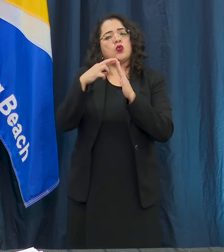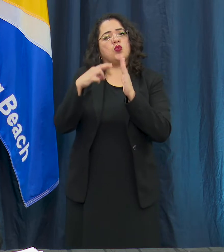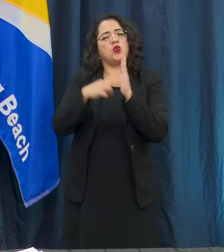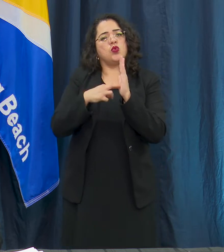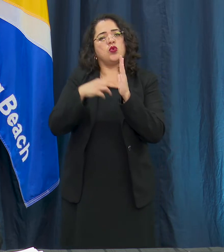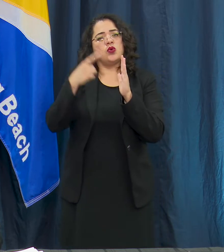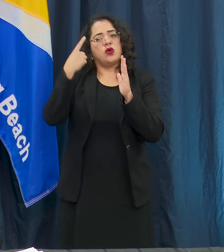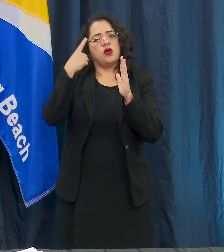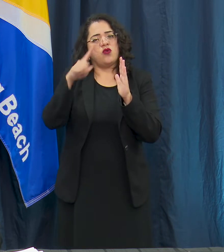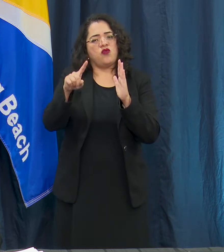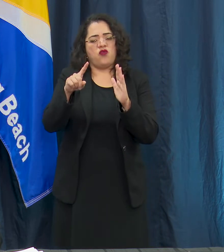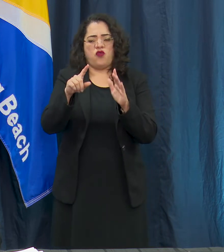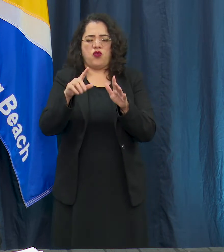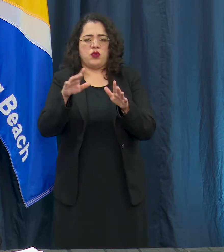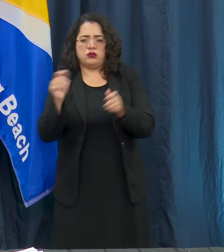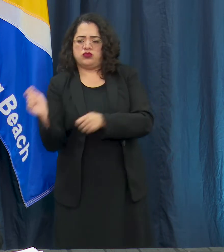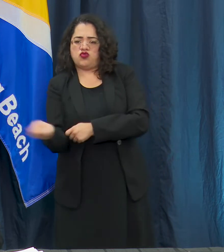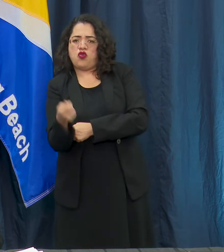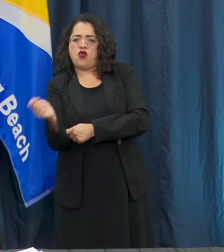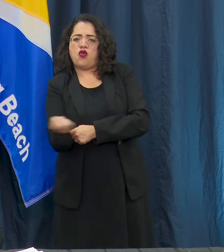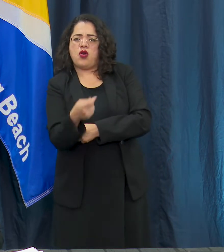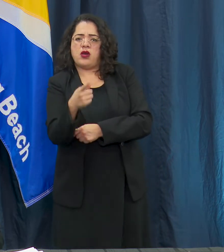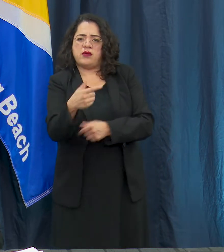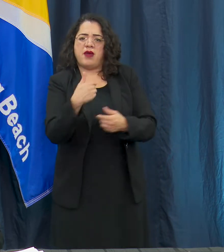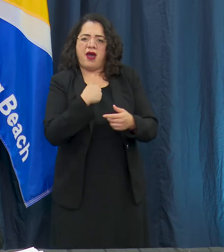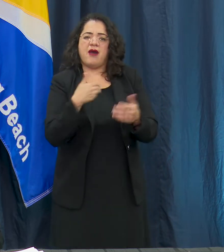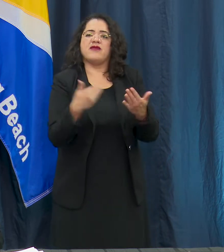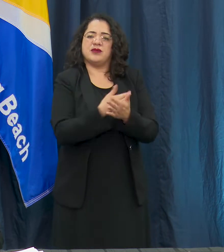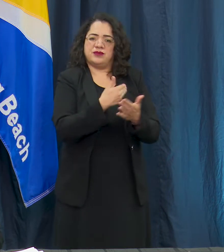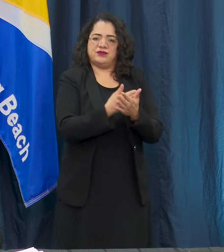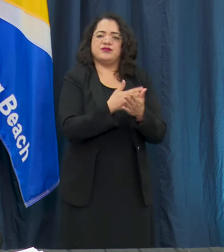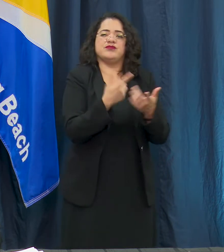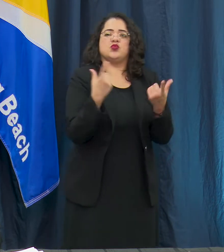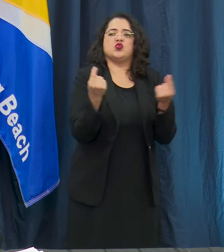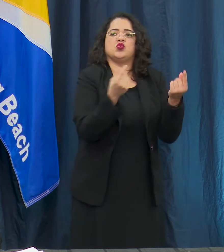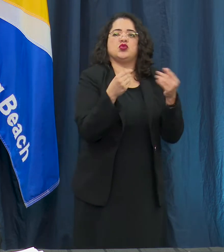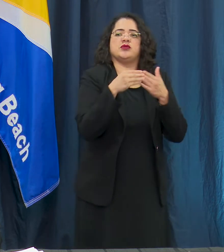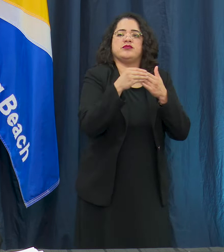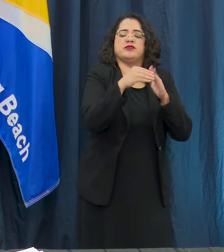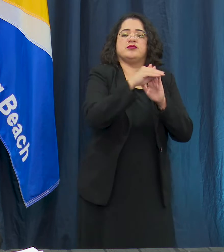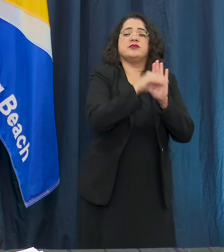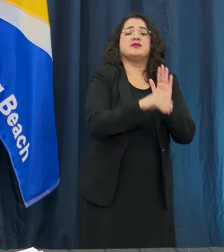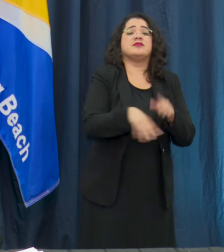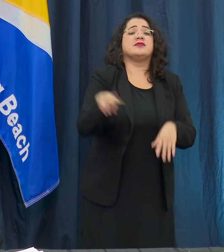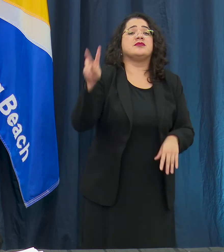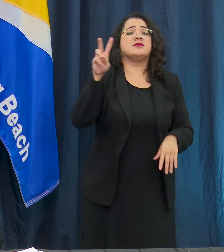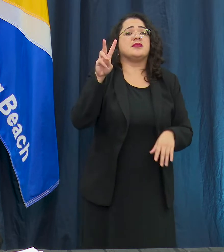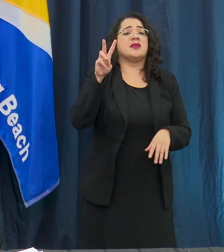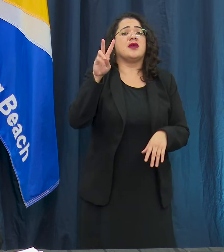reiterate that those golf courses along with with Virginia are opening and